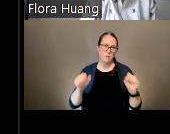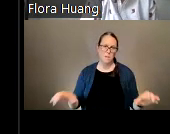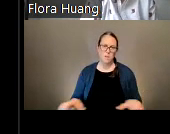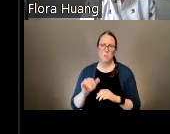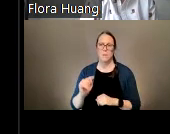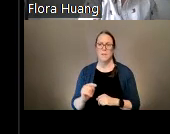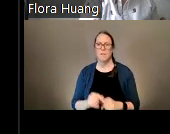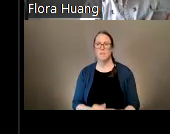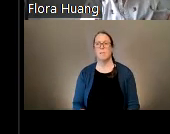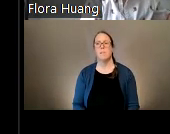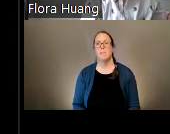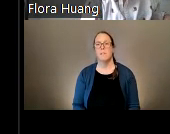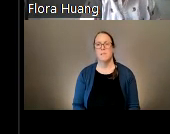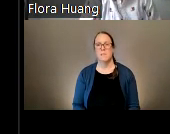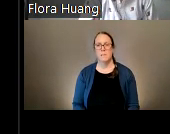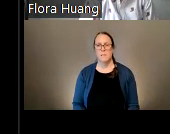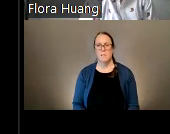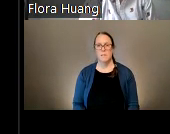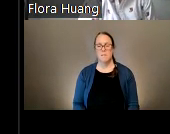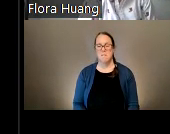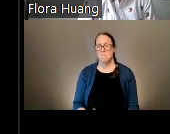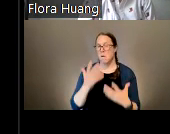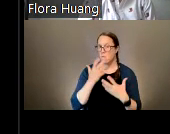And unfortunately, that's just not something that's there